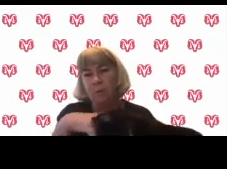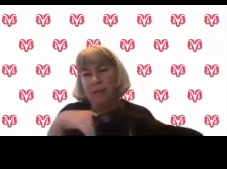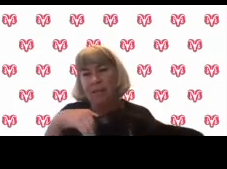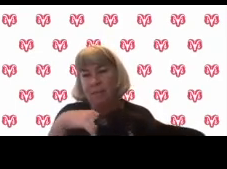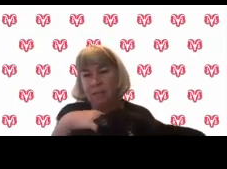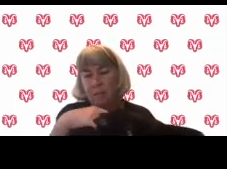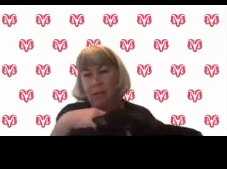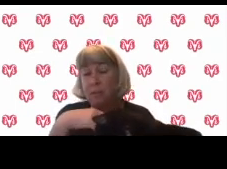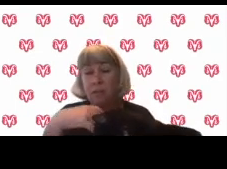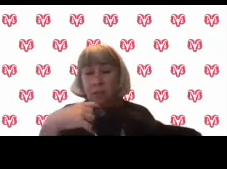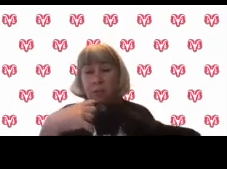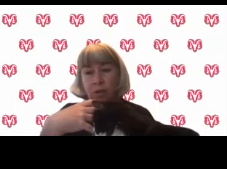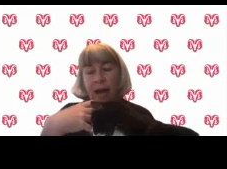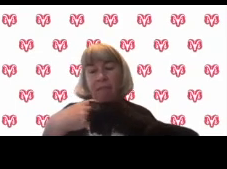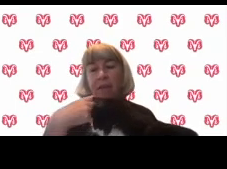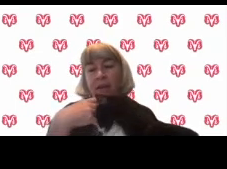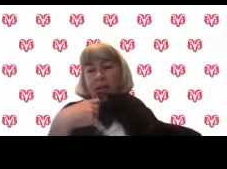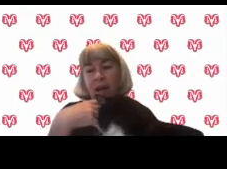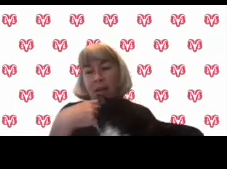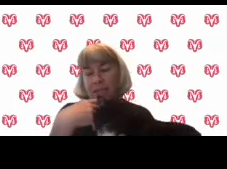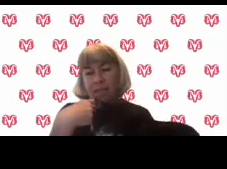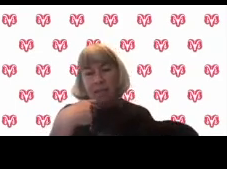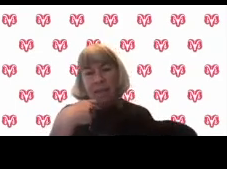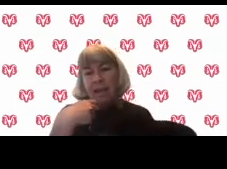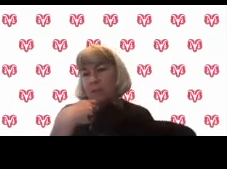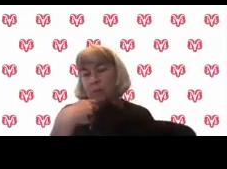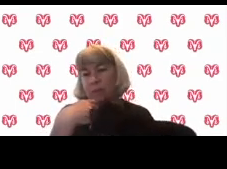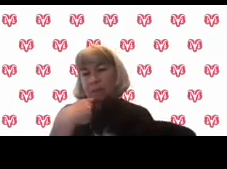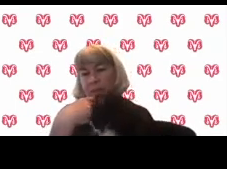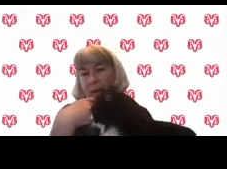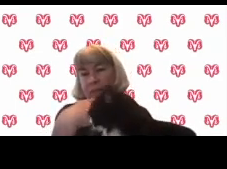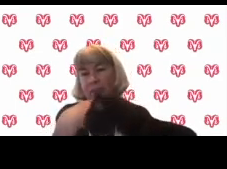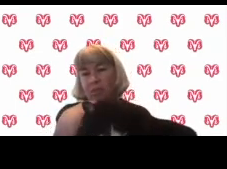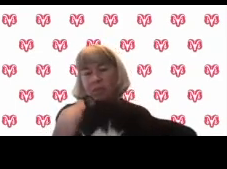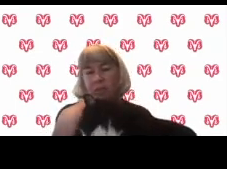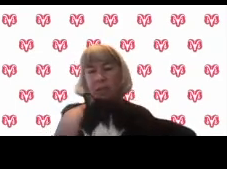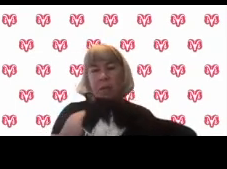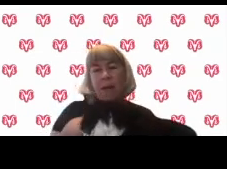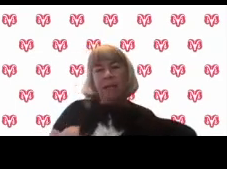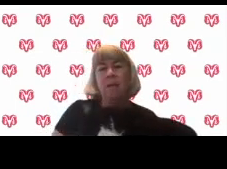with that lived experience that our students are having day to day as we think about decisions that are going to impact them